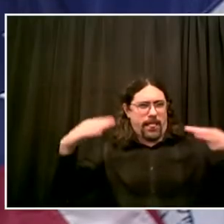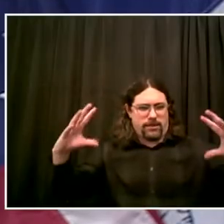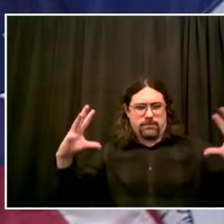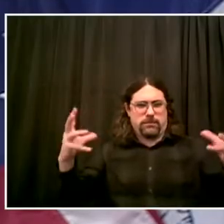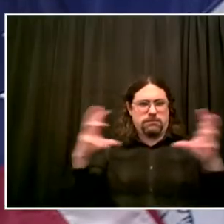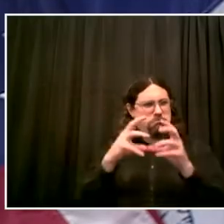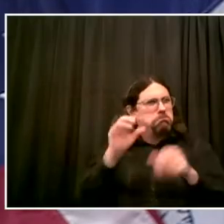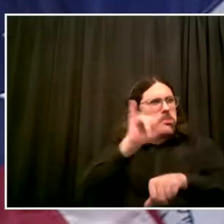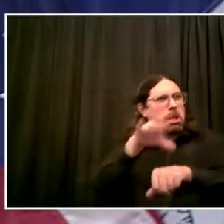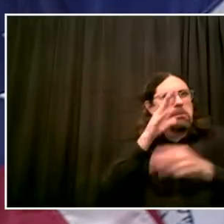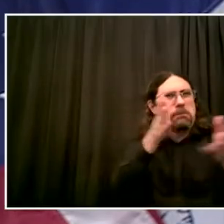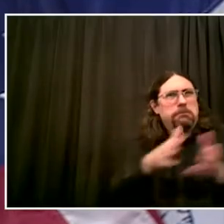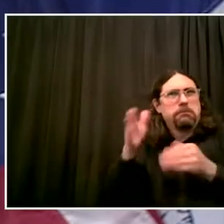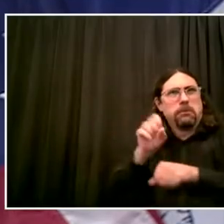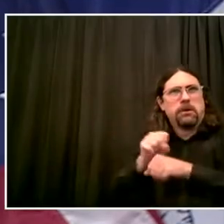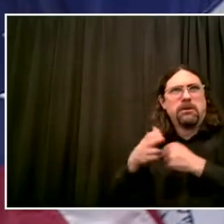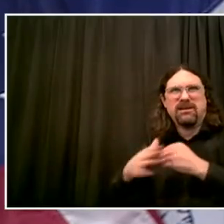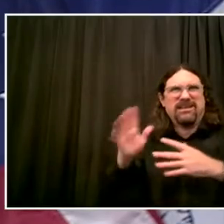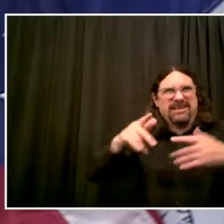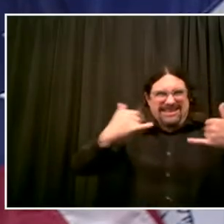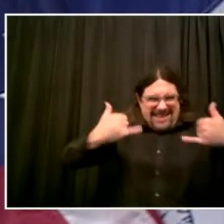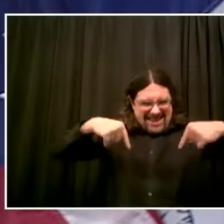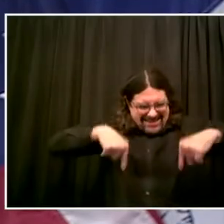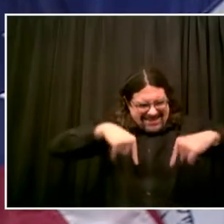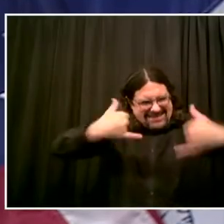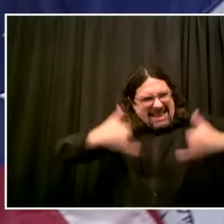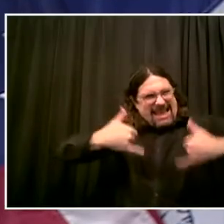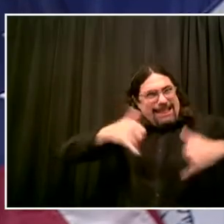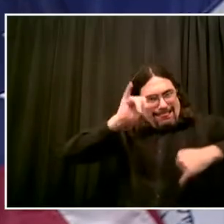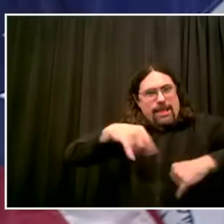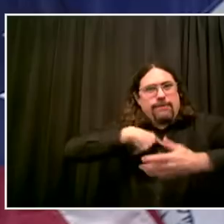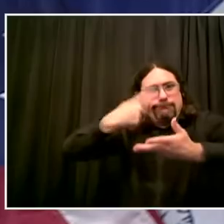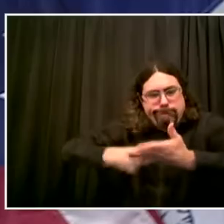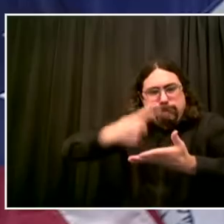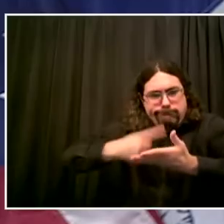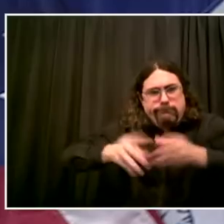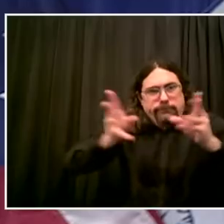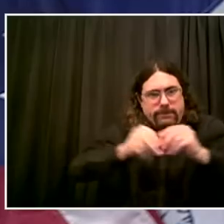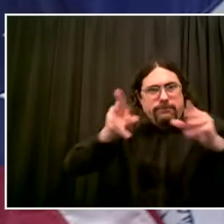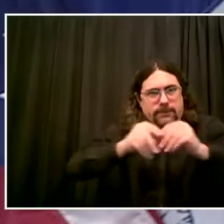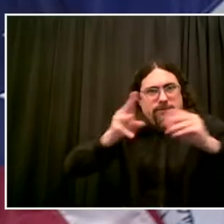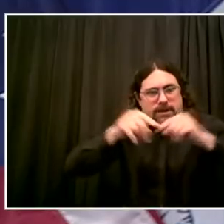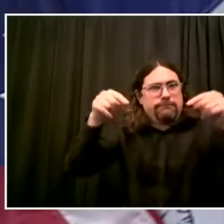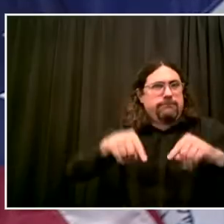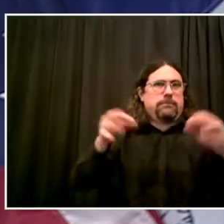GET THAT TO THAT BREAKEVEN POINT OR BUTTER. THOSE ARE THE QUESTIONS THAT WE HAVE RIGHT NOW NDA WEWILL WORK WITH THE